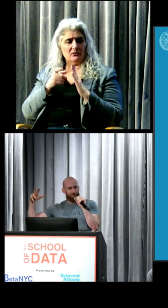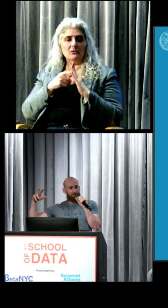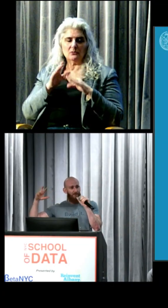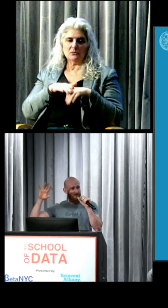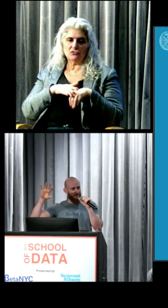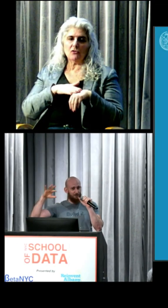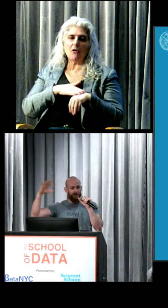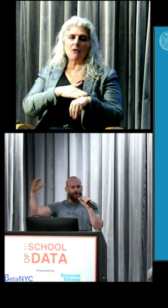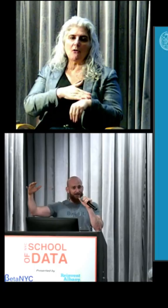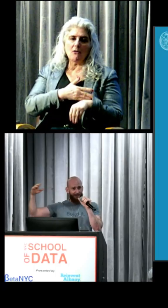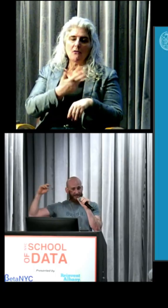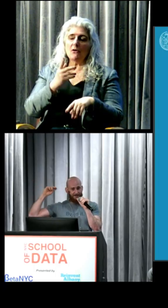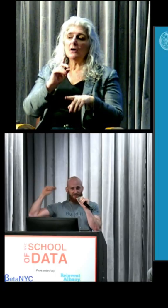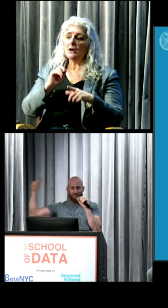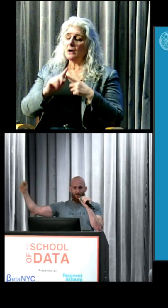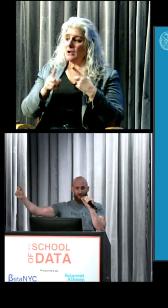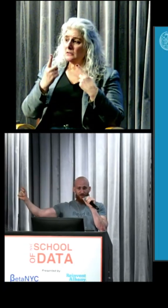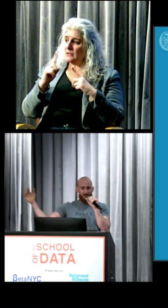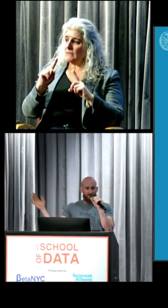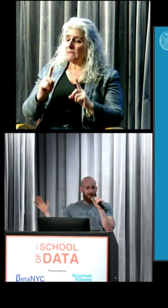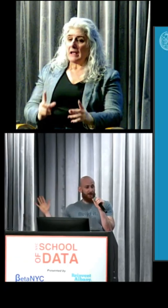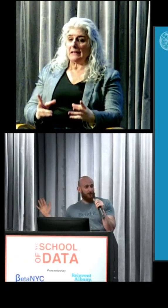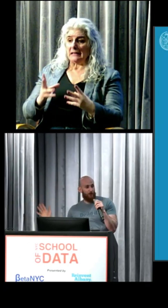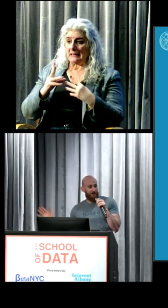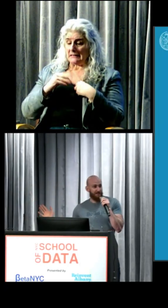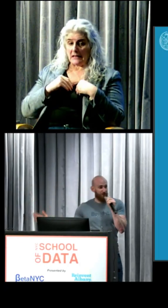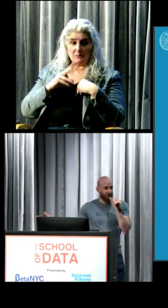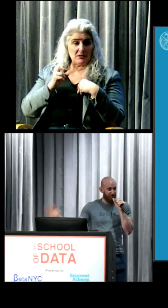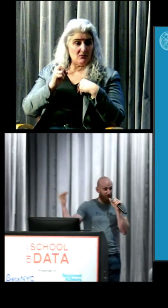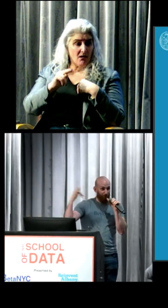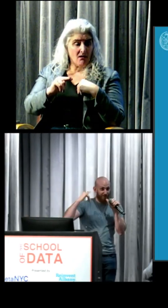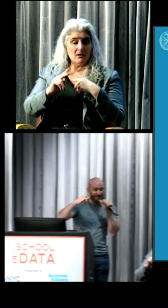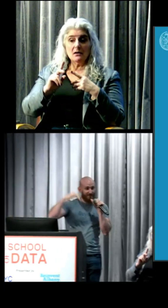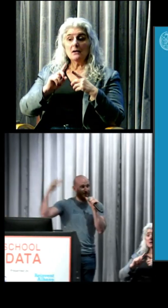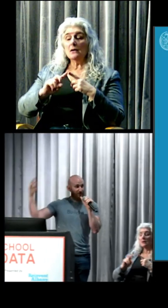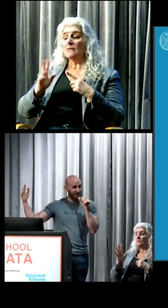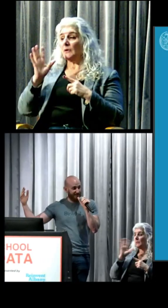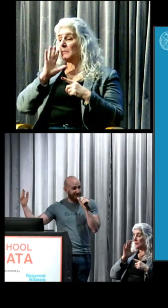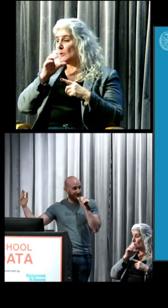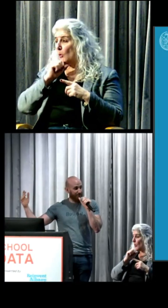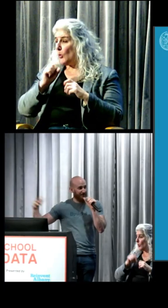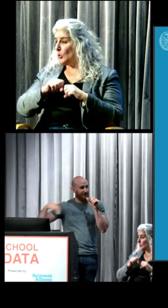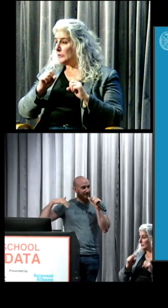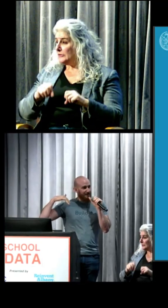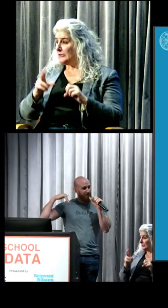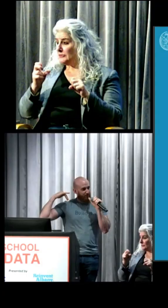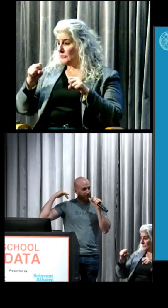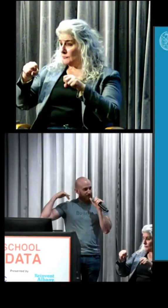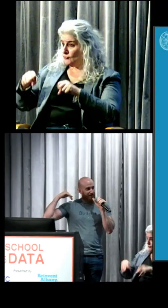What was more important was the relationships between our neighborhoods and how they compare to